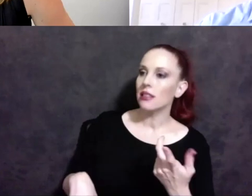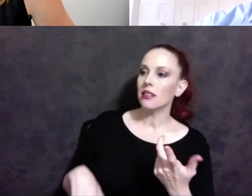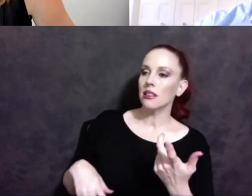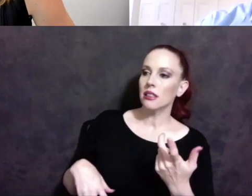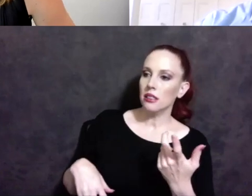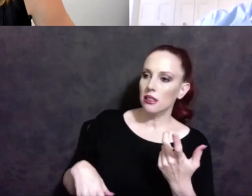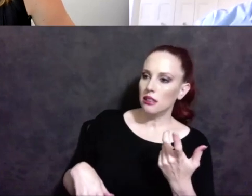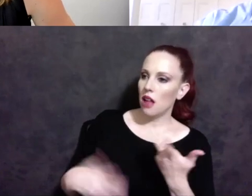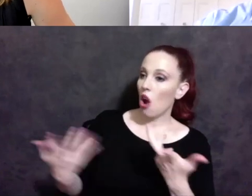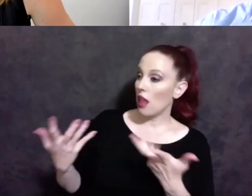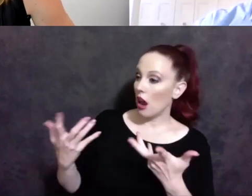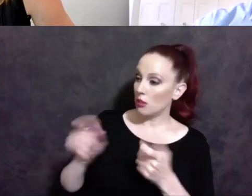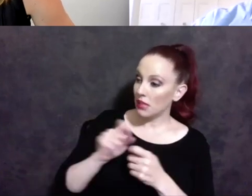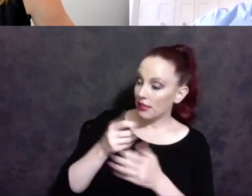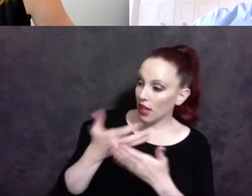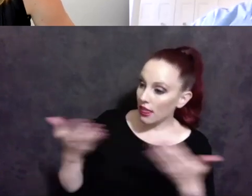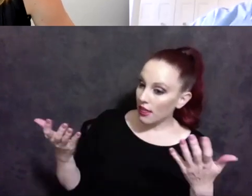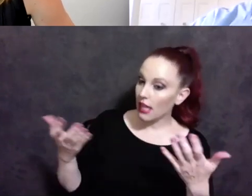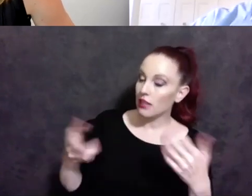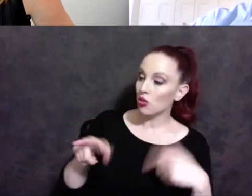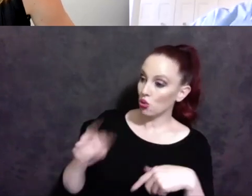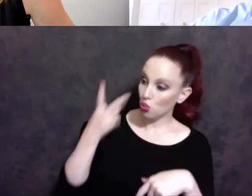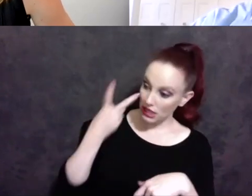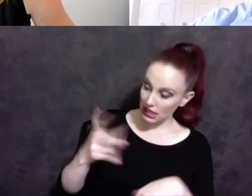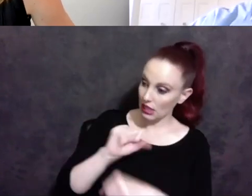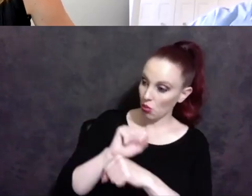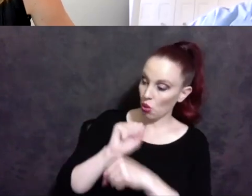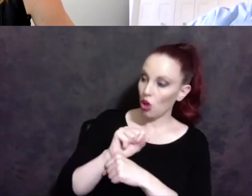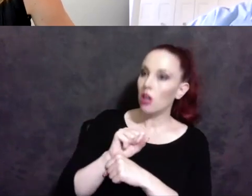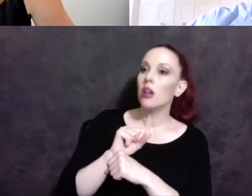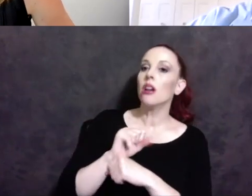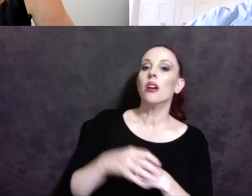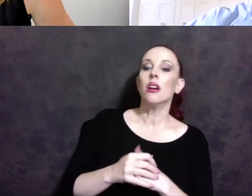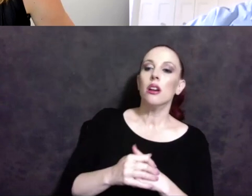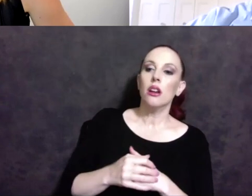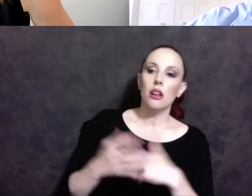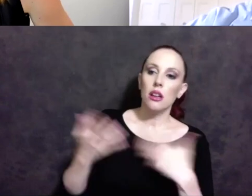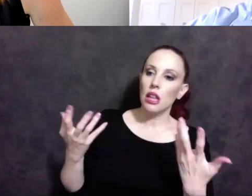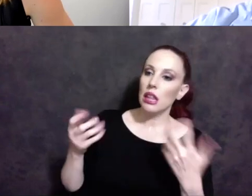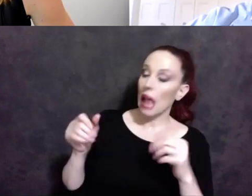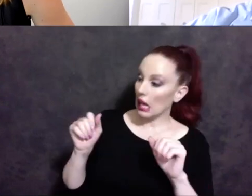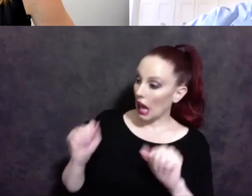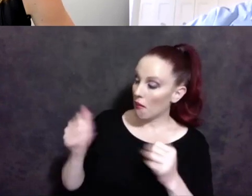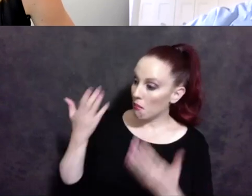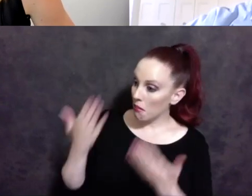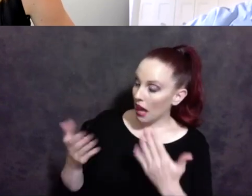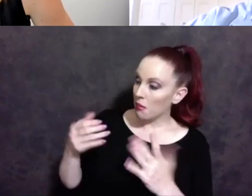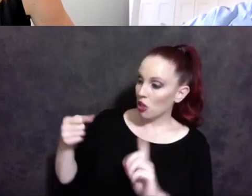there particular things that you see in the workplace that can maybe trigger trauma from